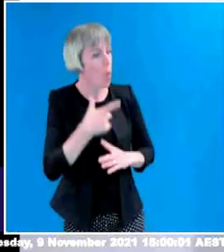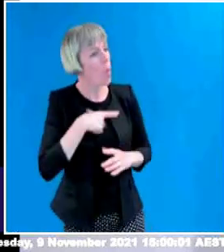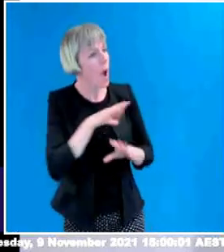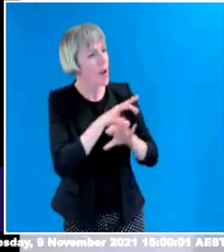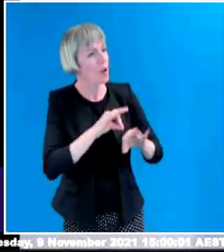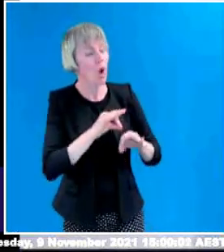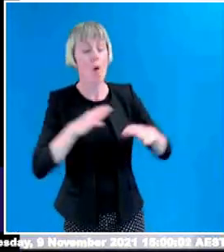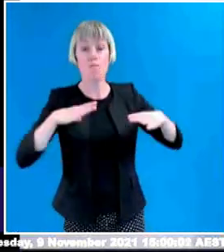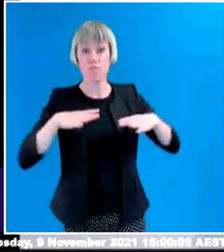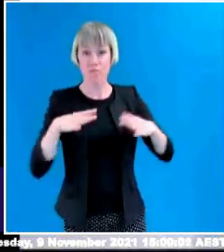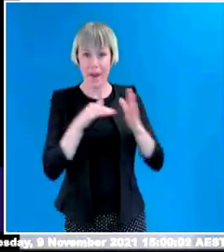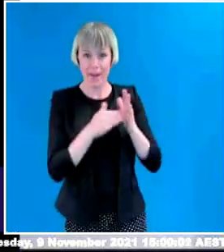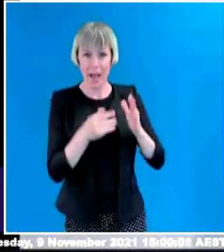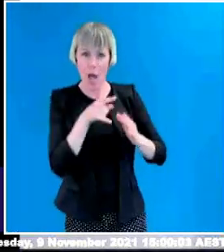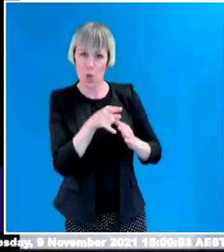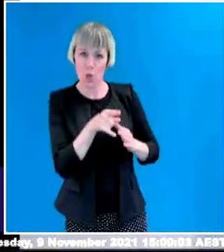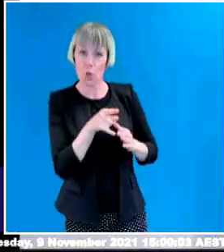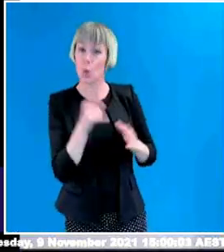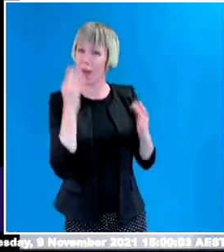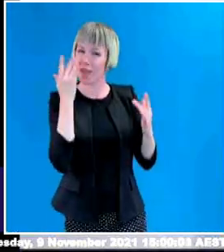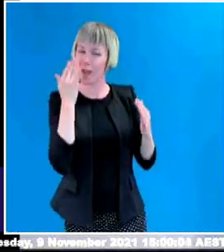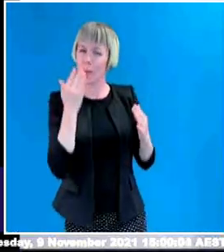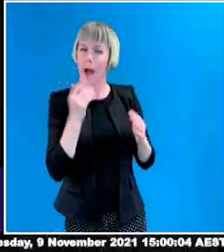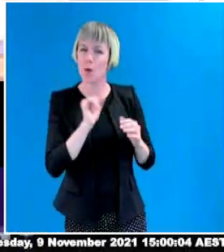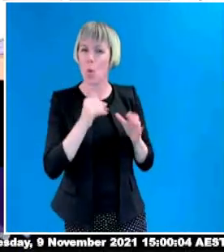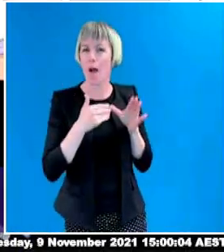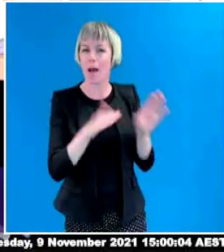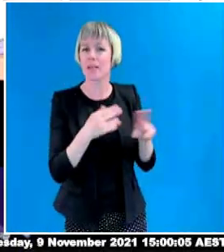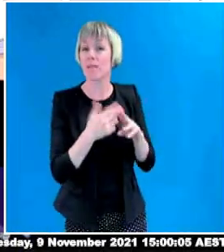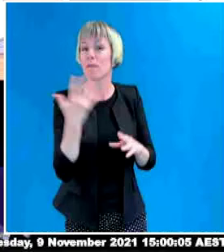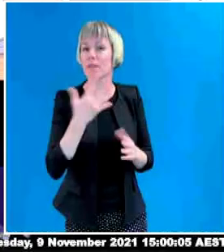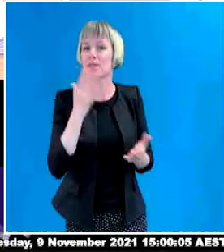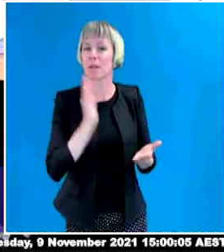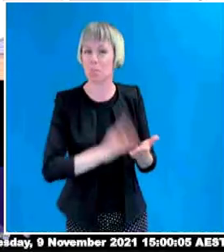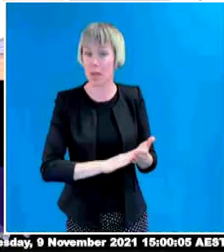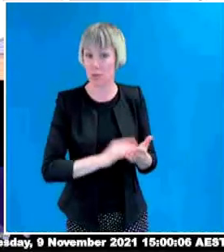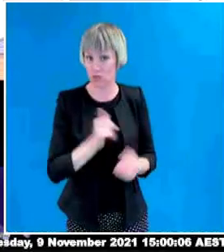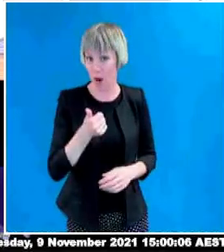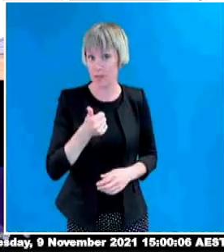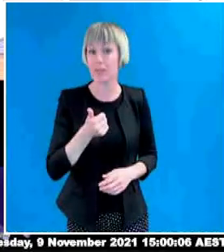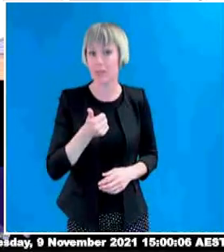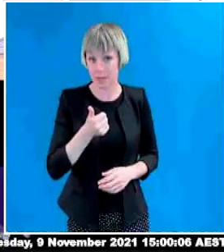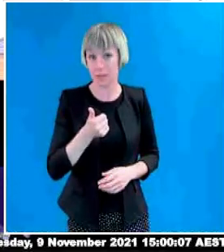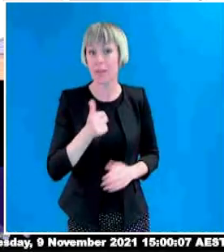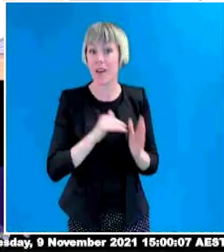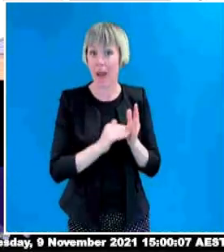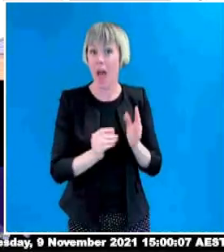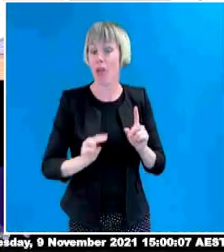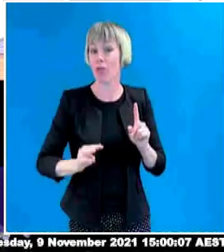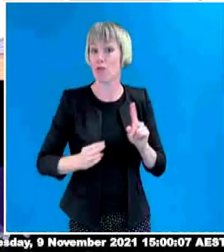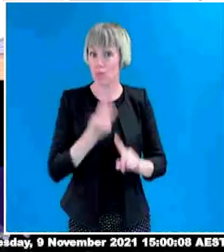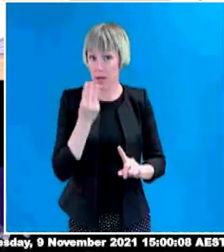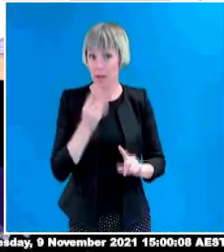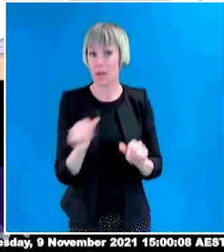of an answer to the question and we will come back in a quarter of an hour. It is now 3 o'clock. We will meet again at 3.15.